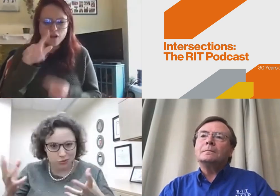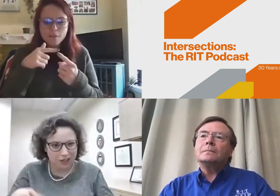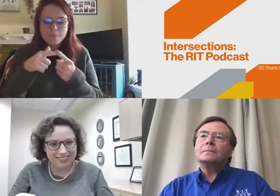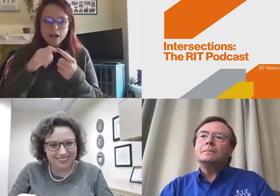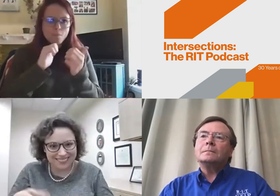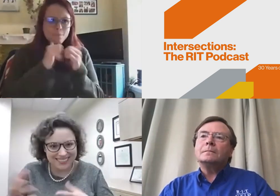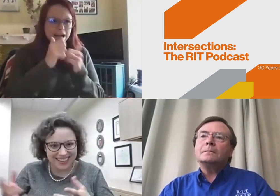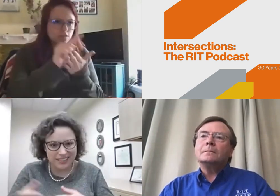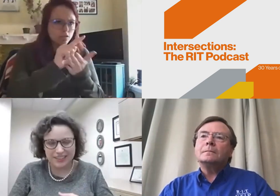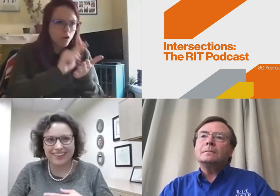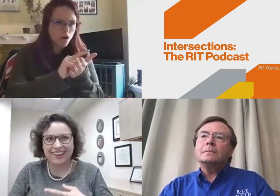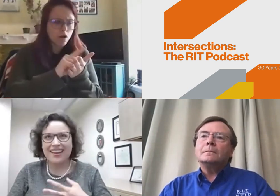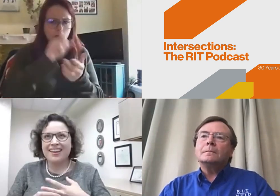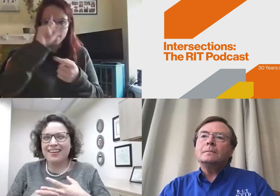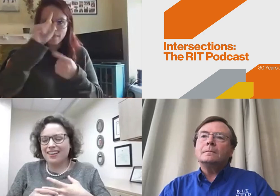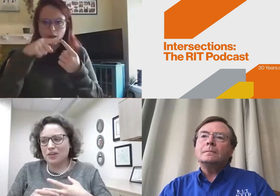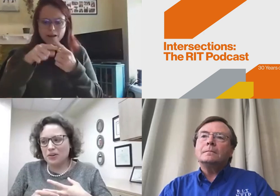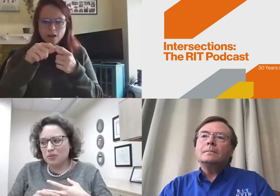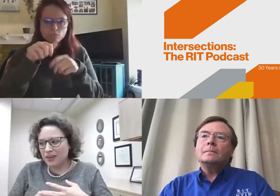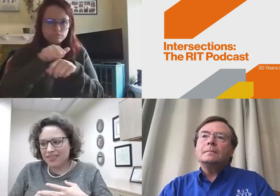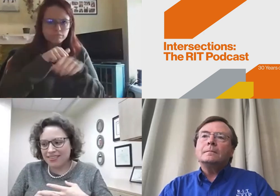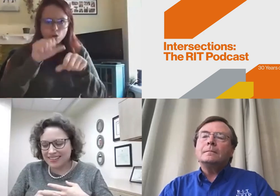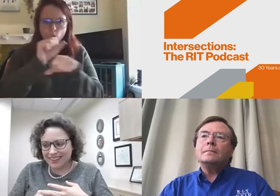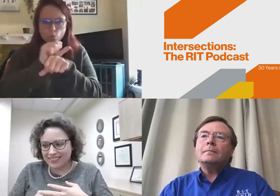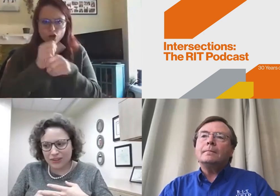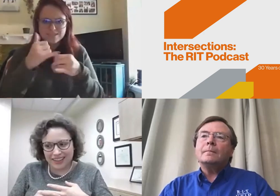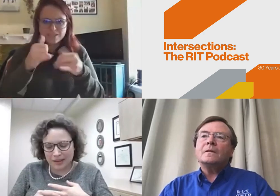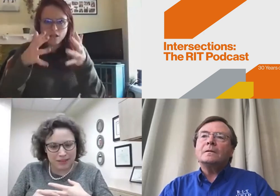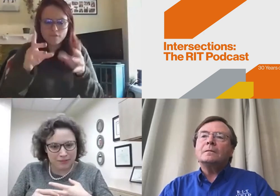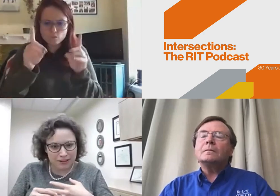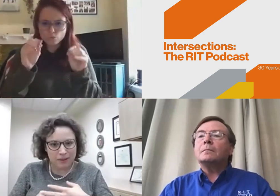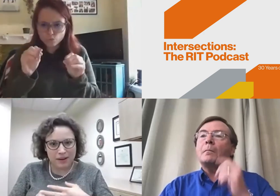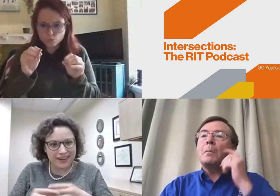work was yet to be done, one of the things that I try to keep in the front of my mind